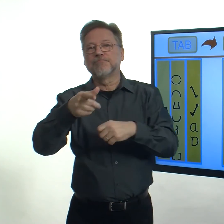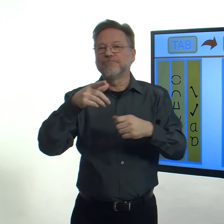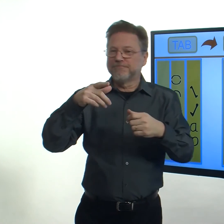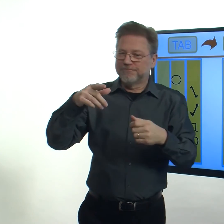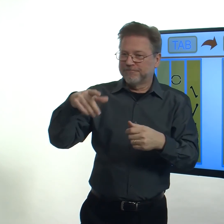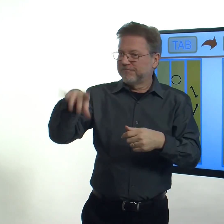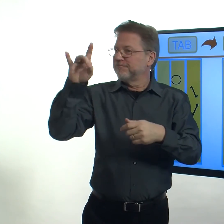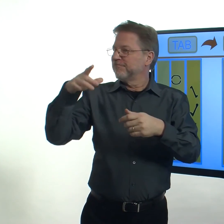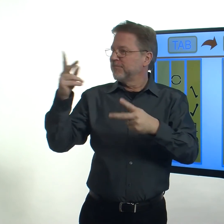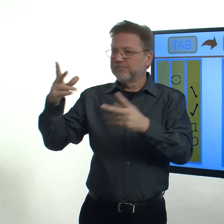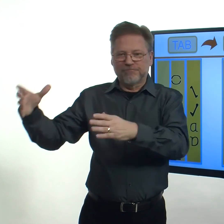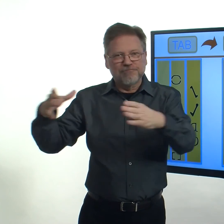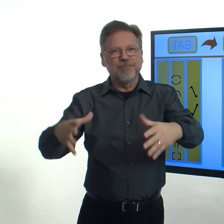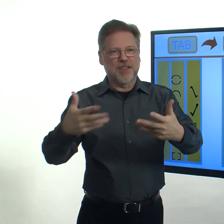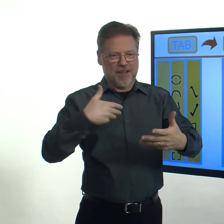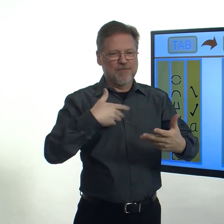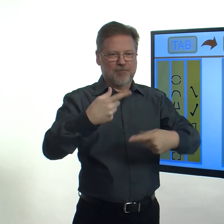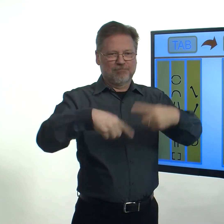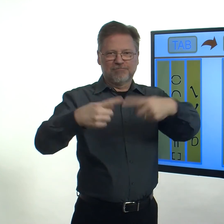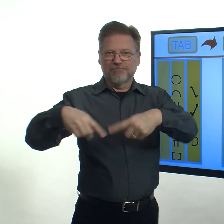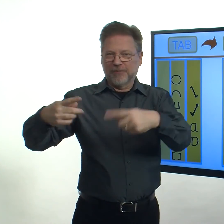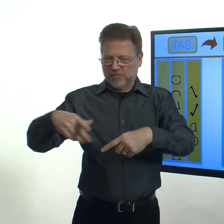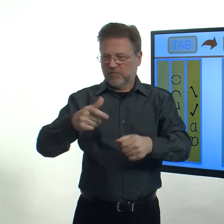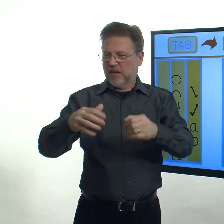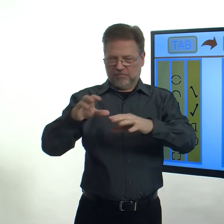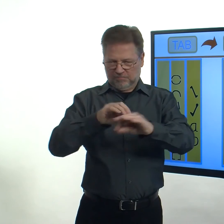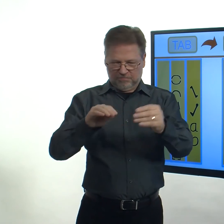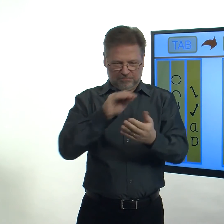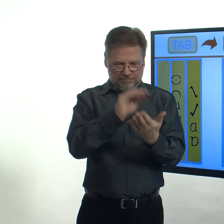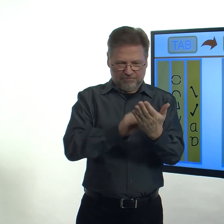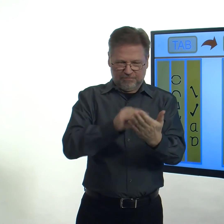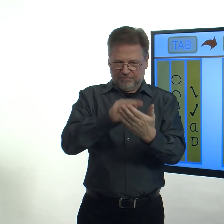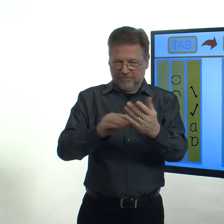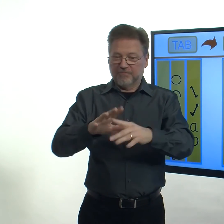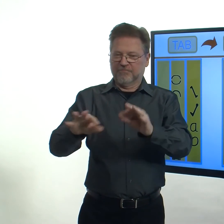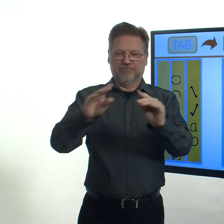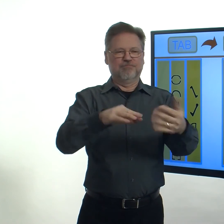you find out about a signing community, you can make notations of their signs and sort